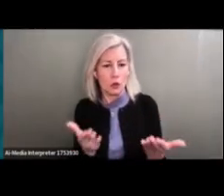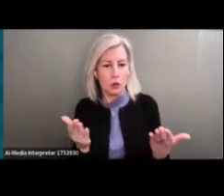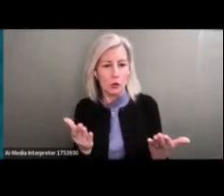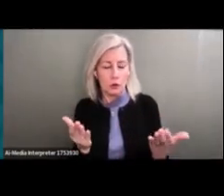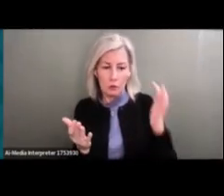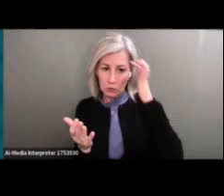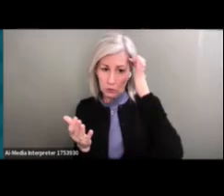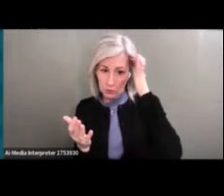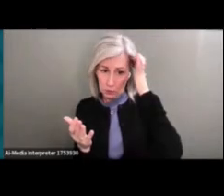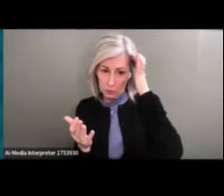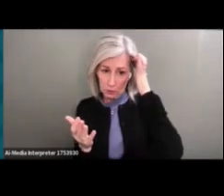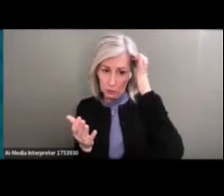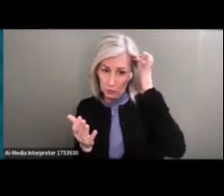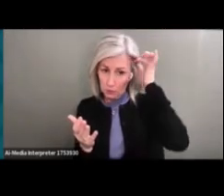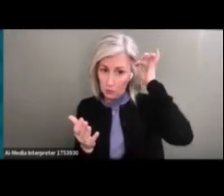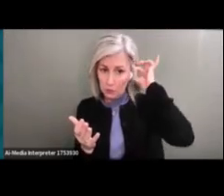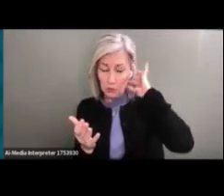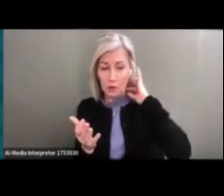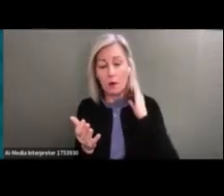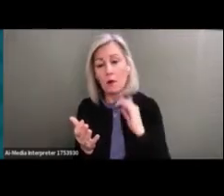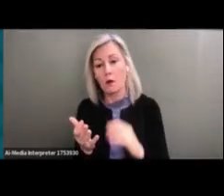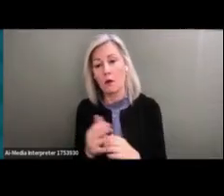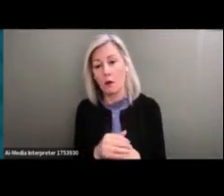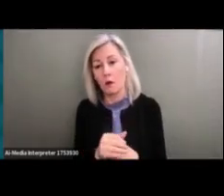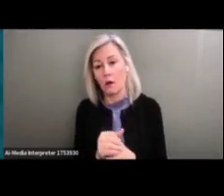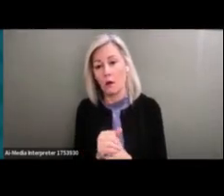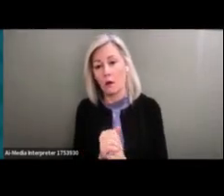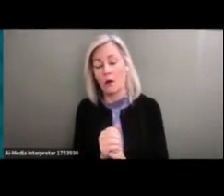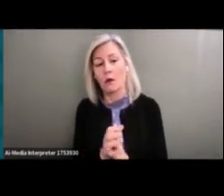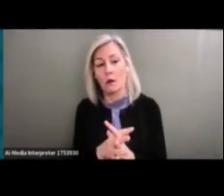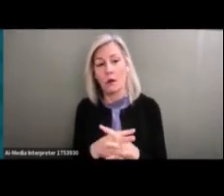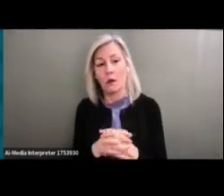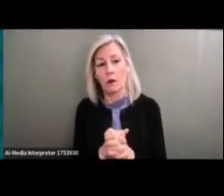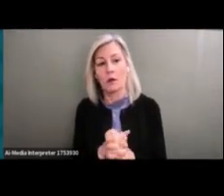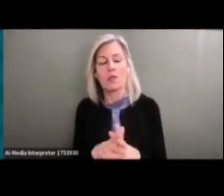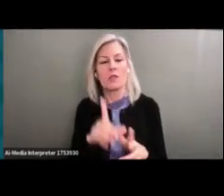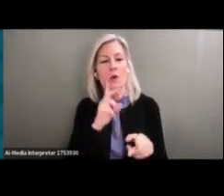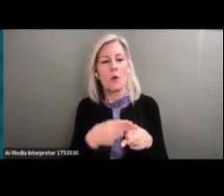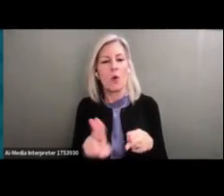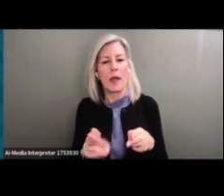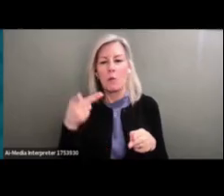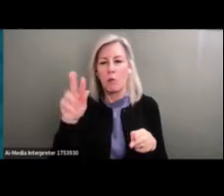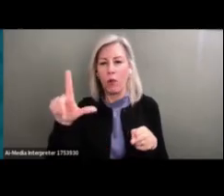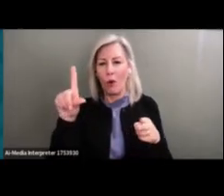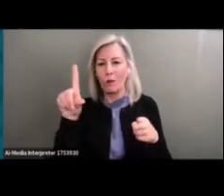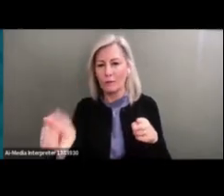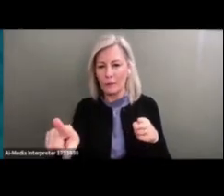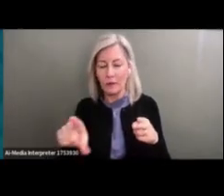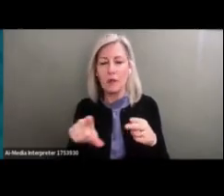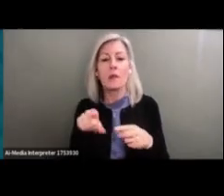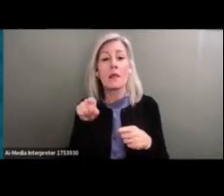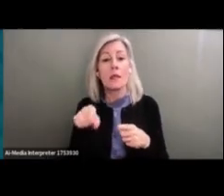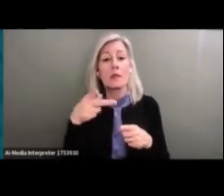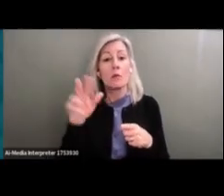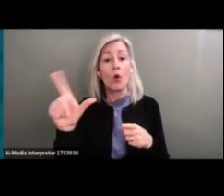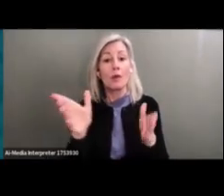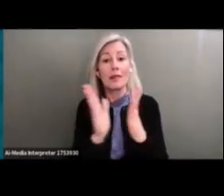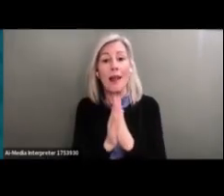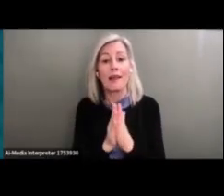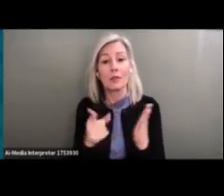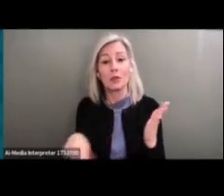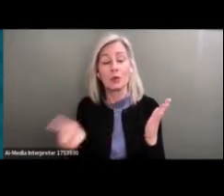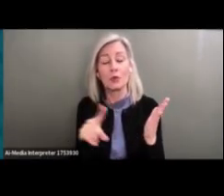during the webinar. So I'm going to share with you a quick poll. And this poll will ask you.